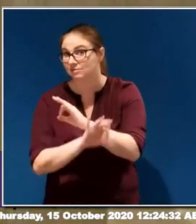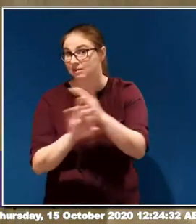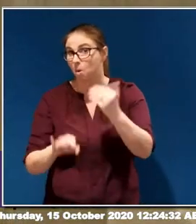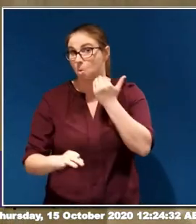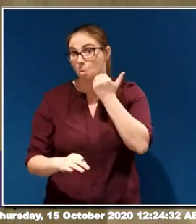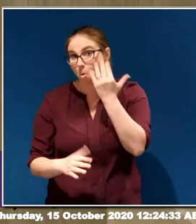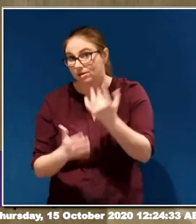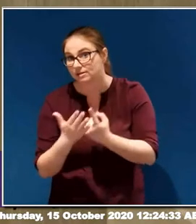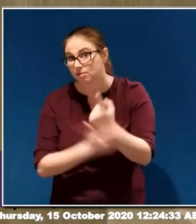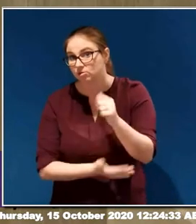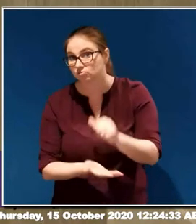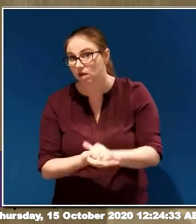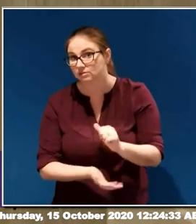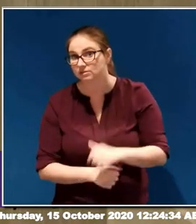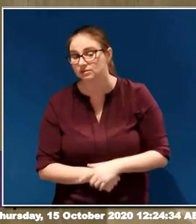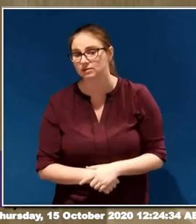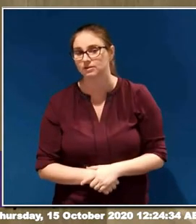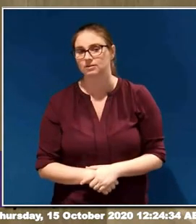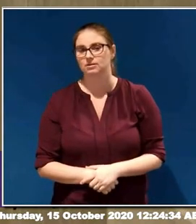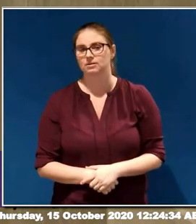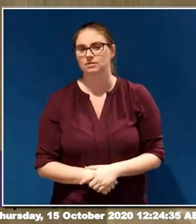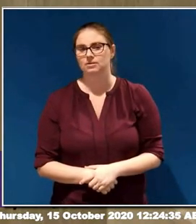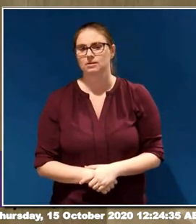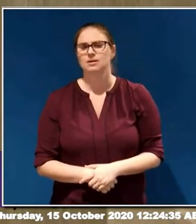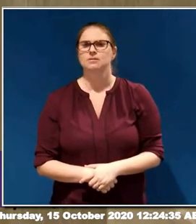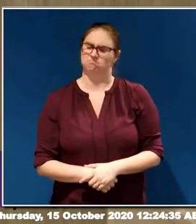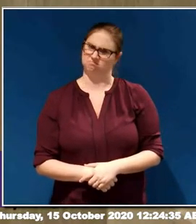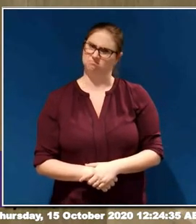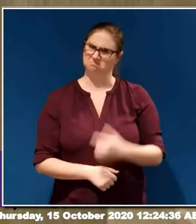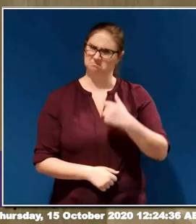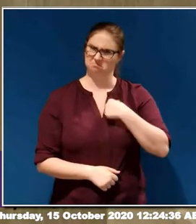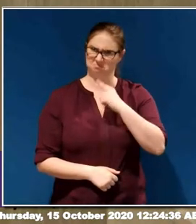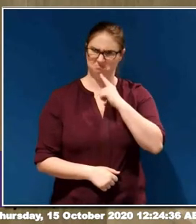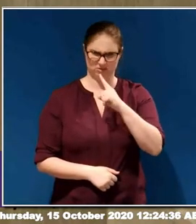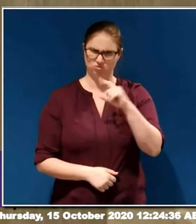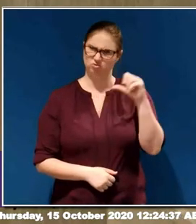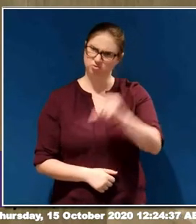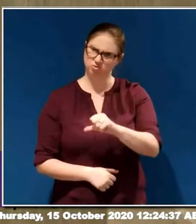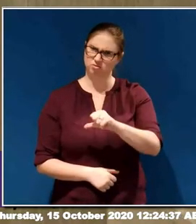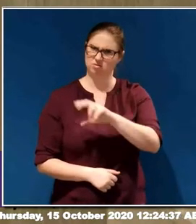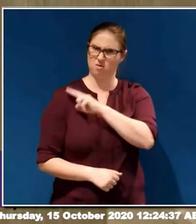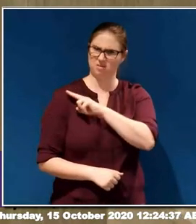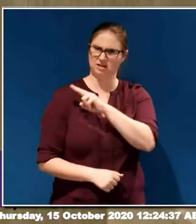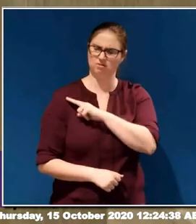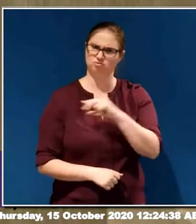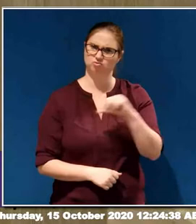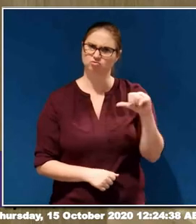I would expect there is an obligation, but once the region has made